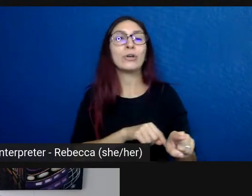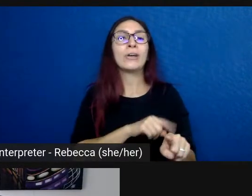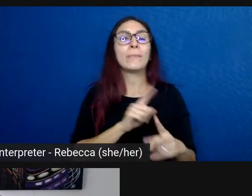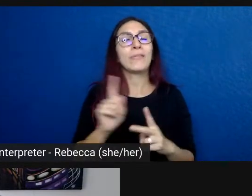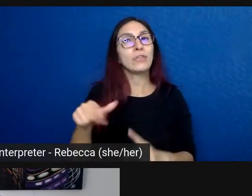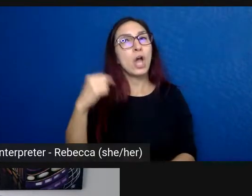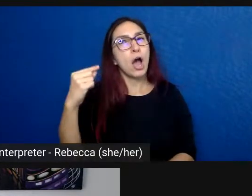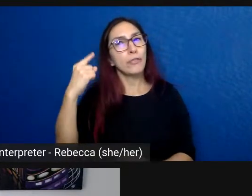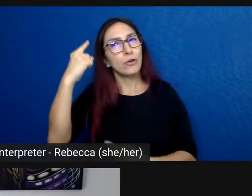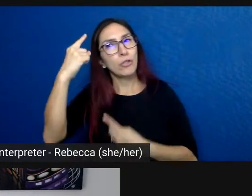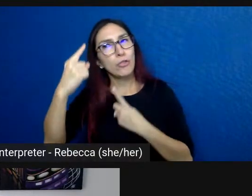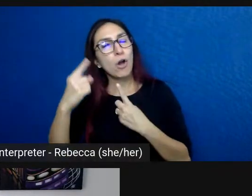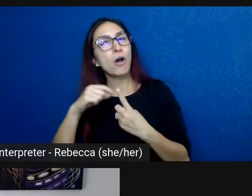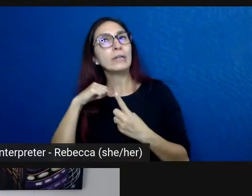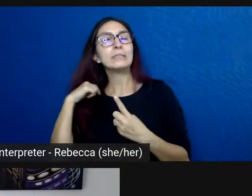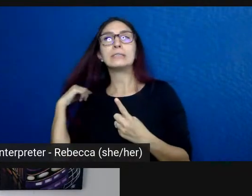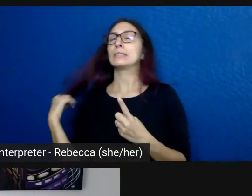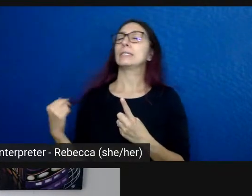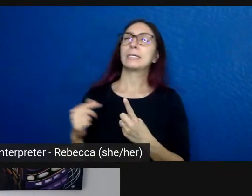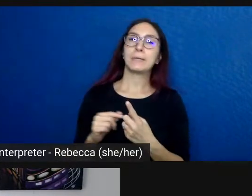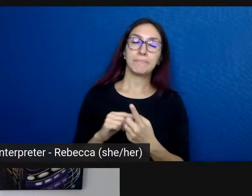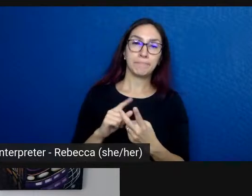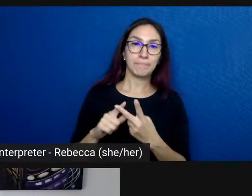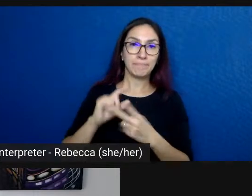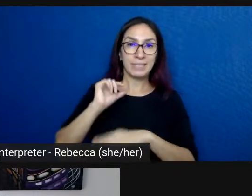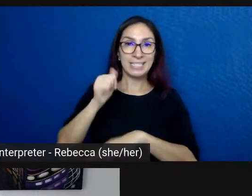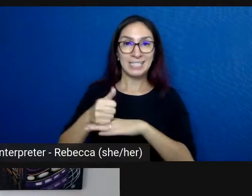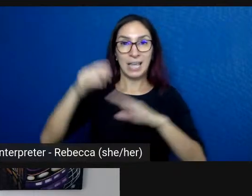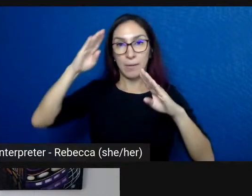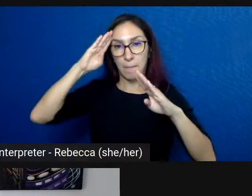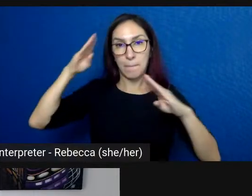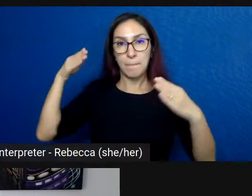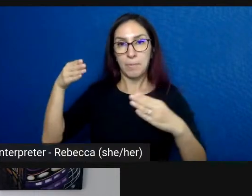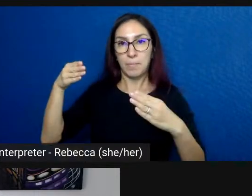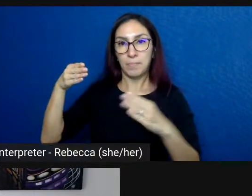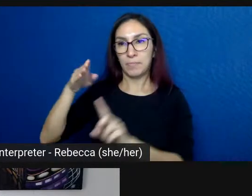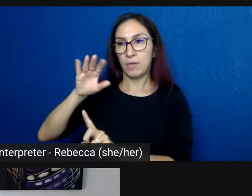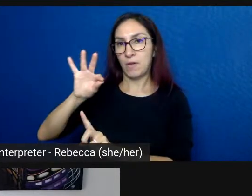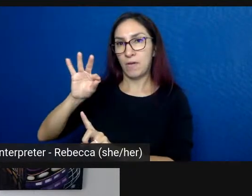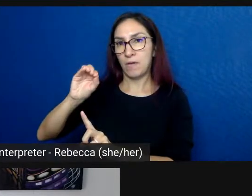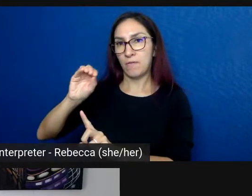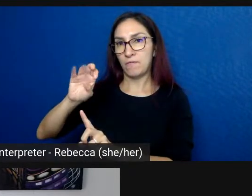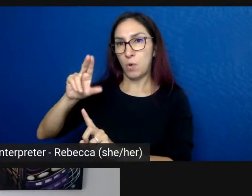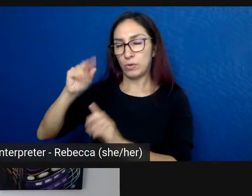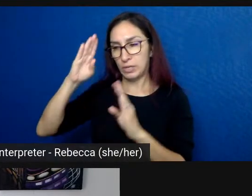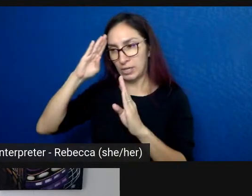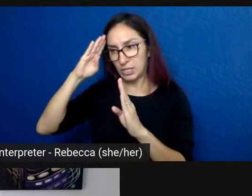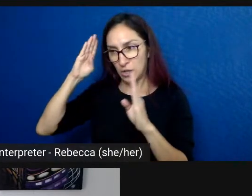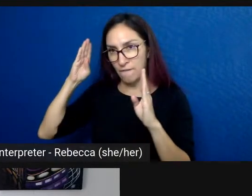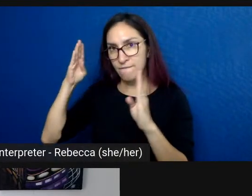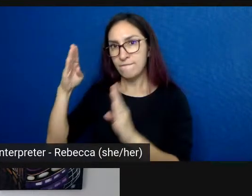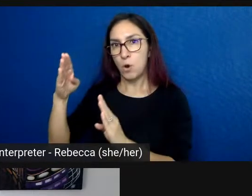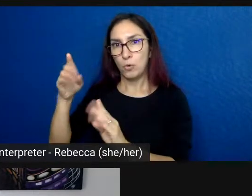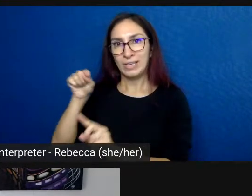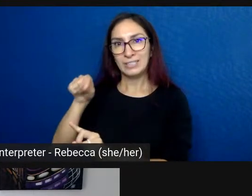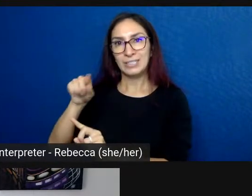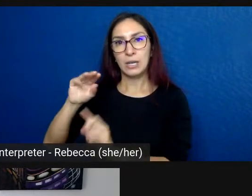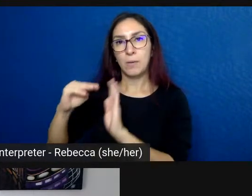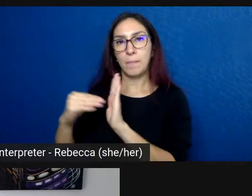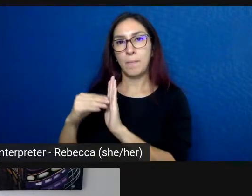a starling a button which is unfortunate that a button is best case in those scenarios but also, the other thought I have is setting